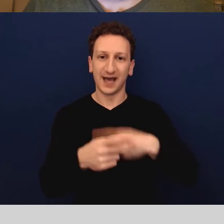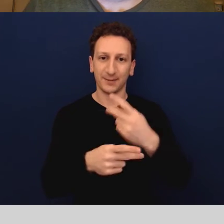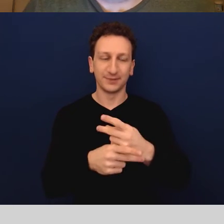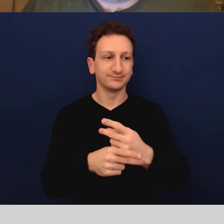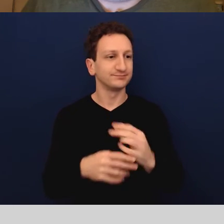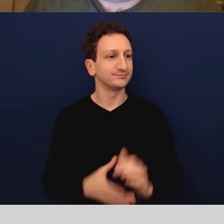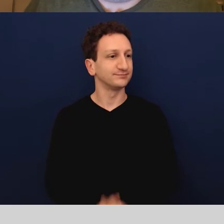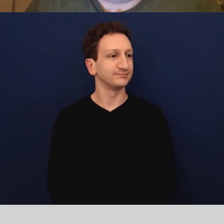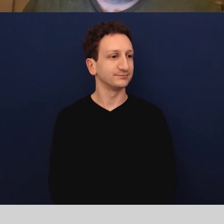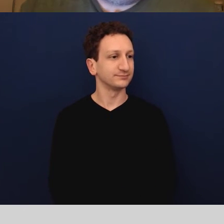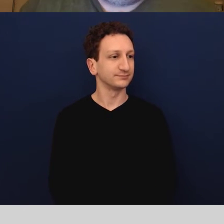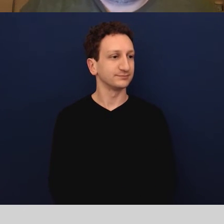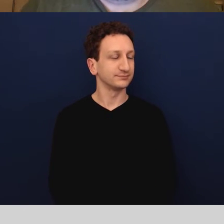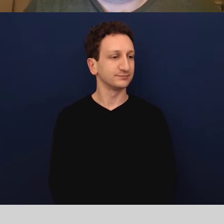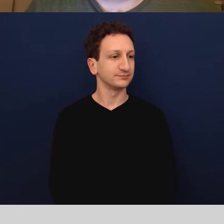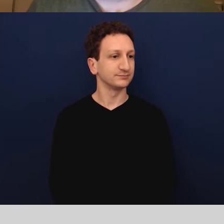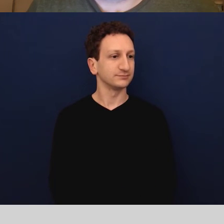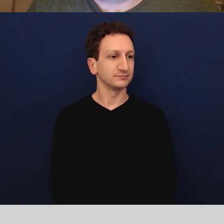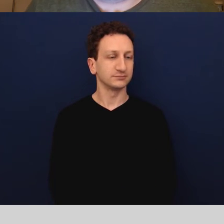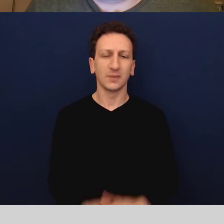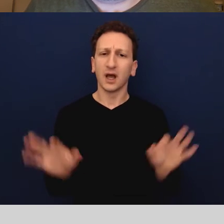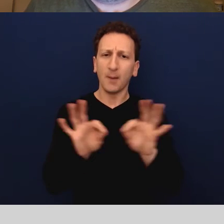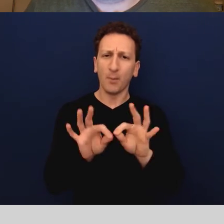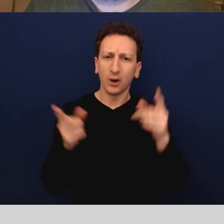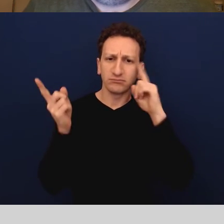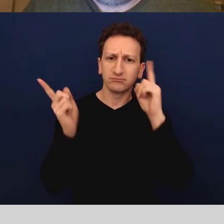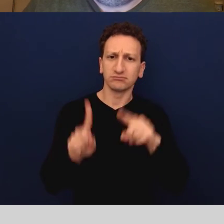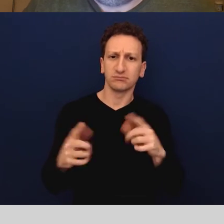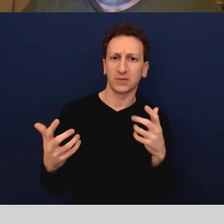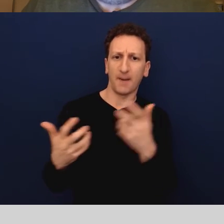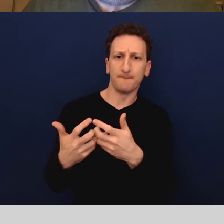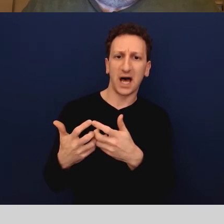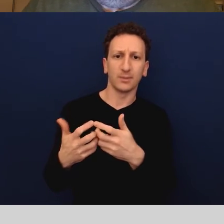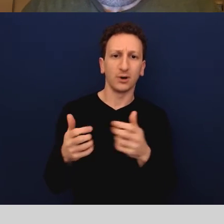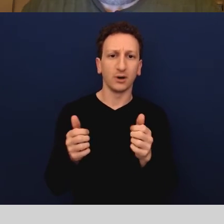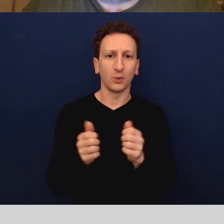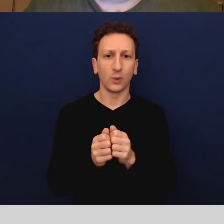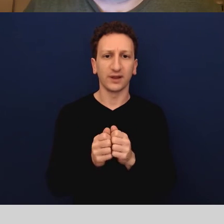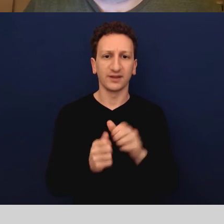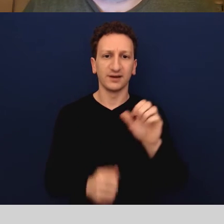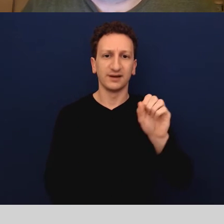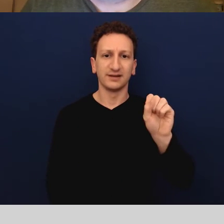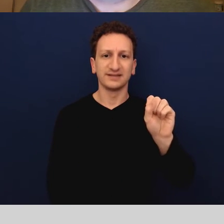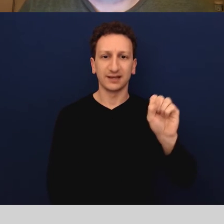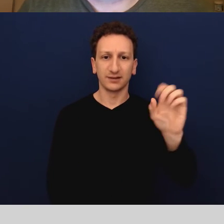is be compatible with single dispatch. And for the same reason, we raise not implement there